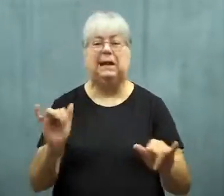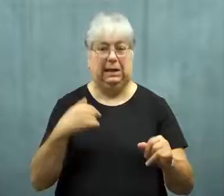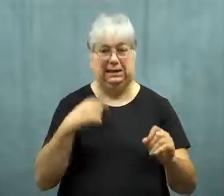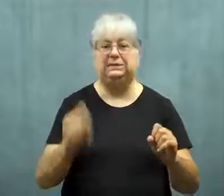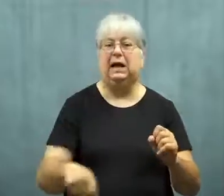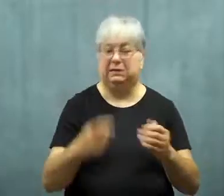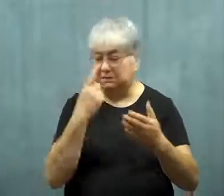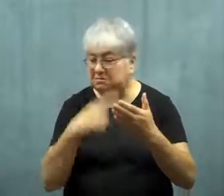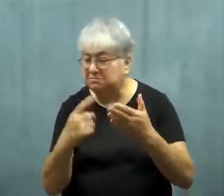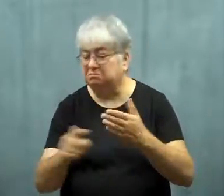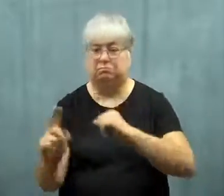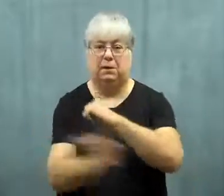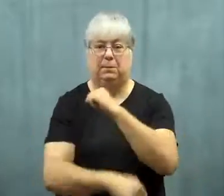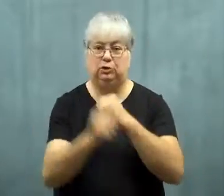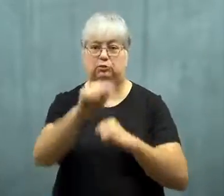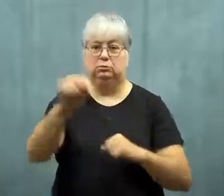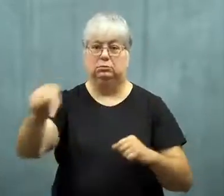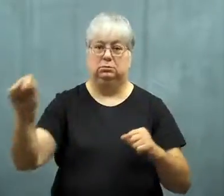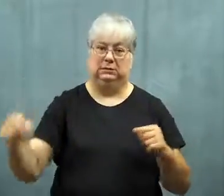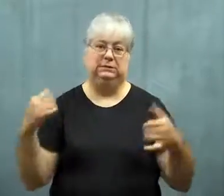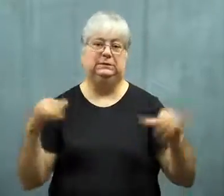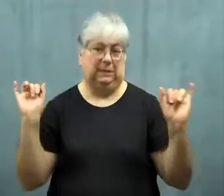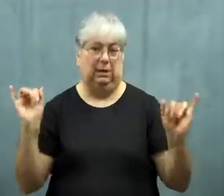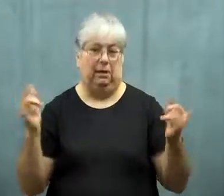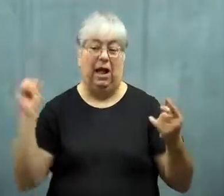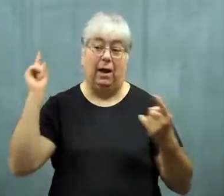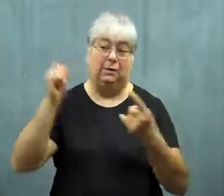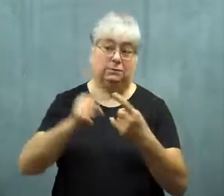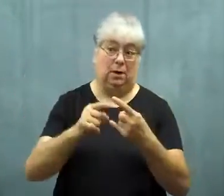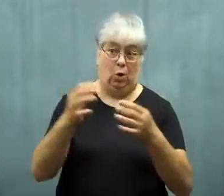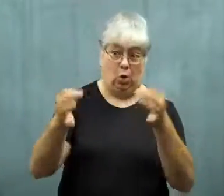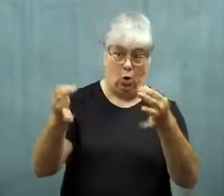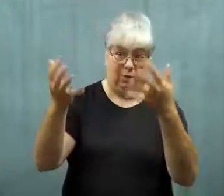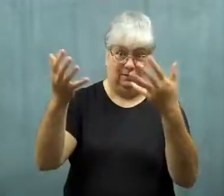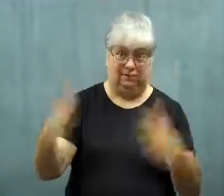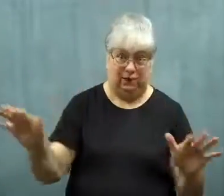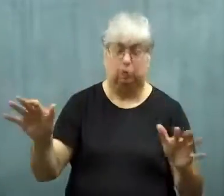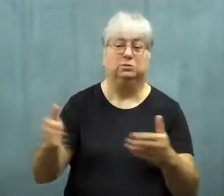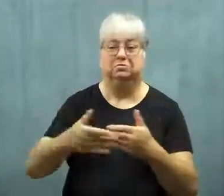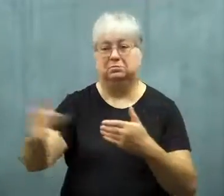The NCAA can still investigate and punish other individuals